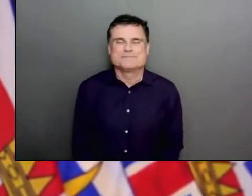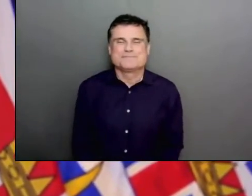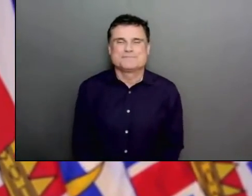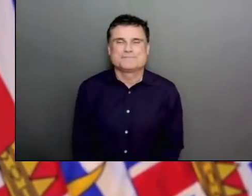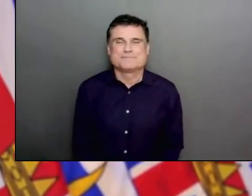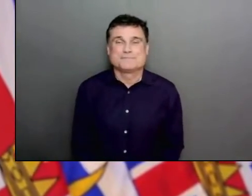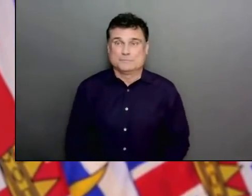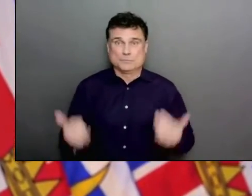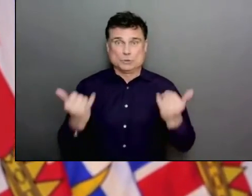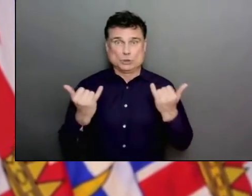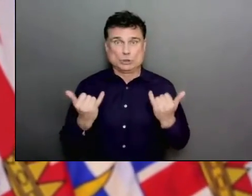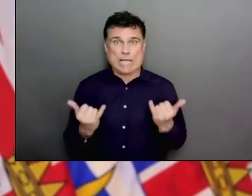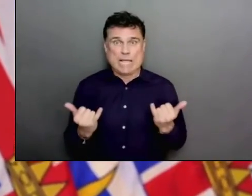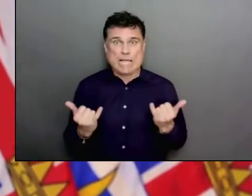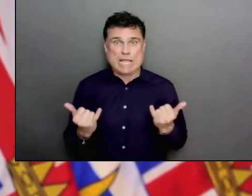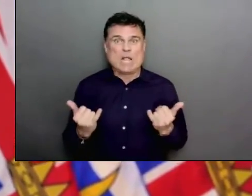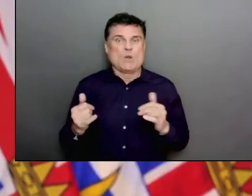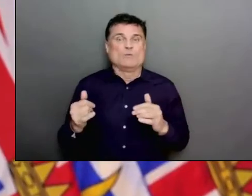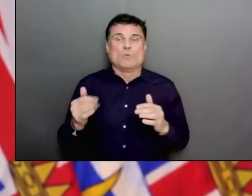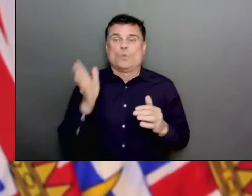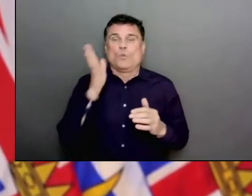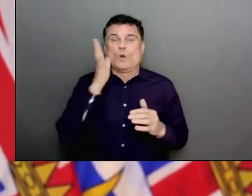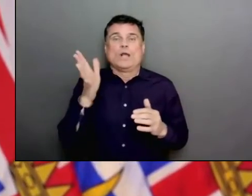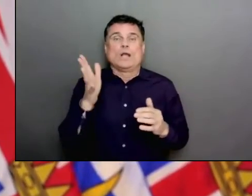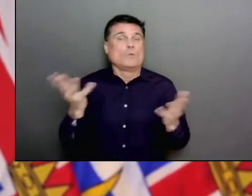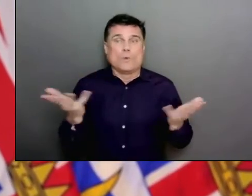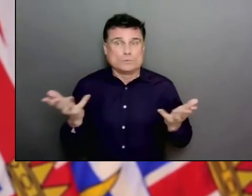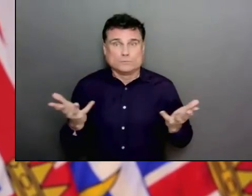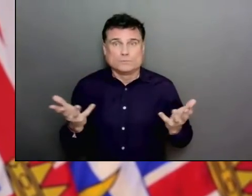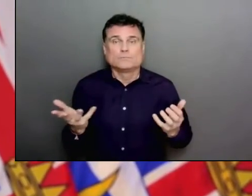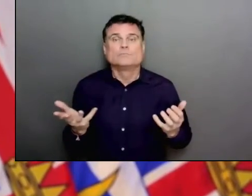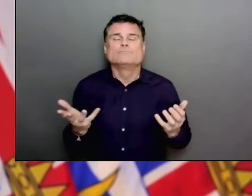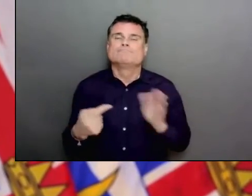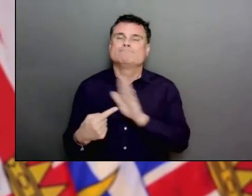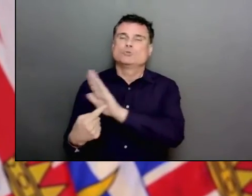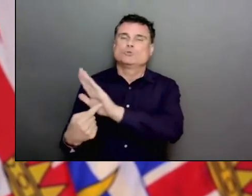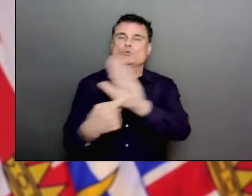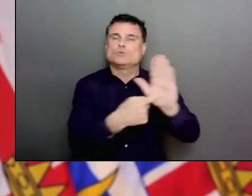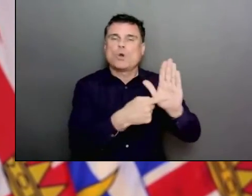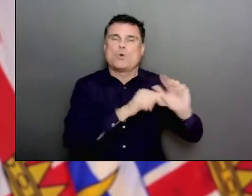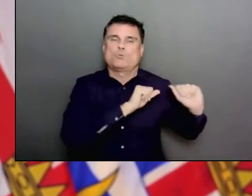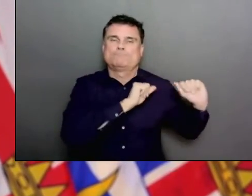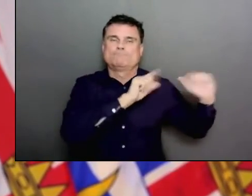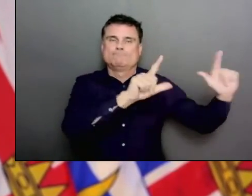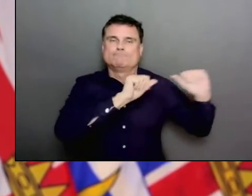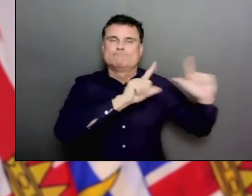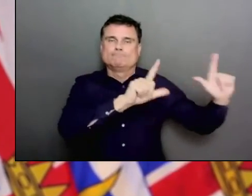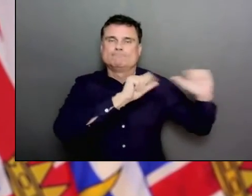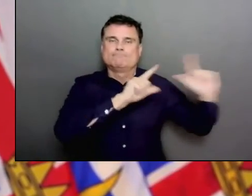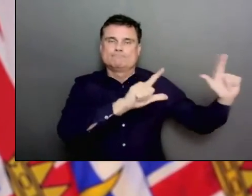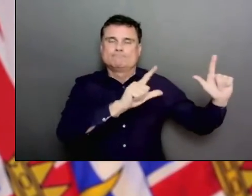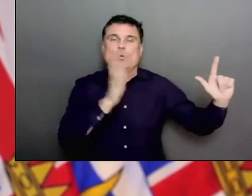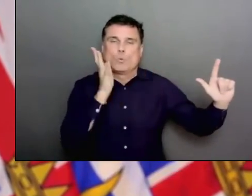on where we are in the trajectory of our pandemic here in British Columbia, and some of the data we're